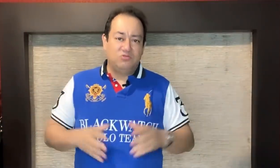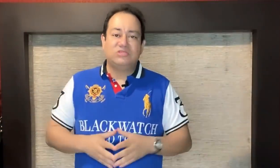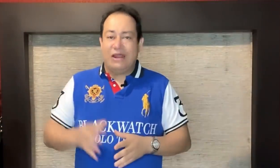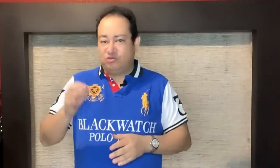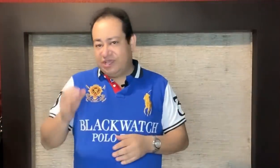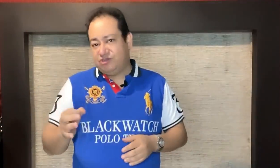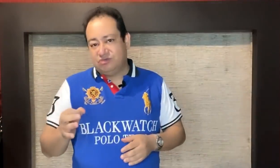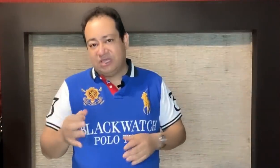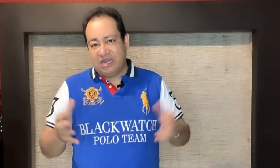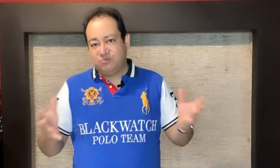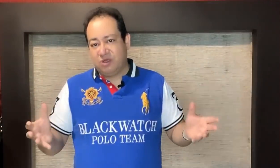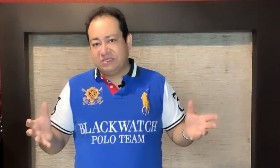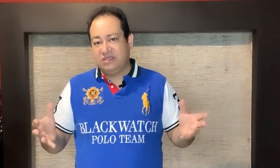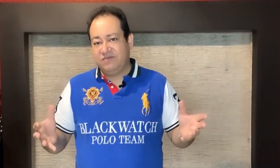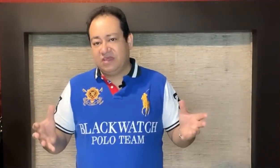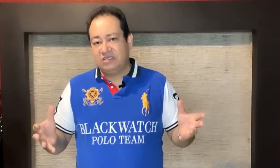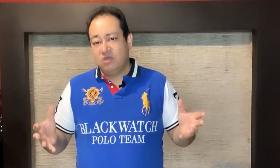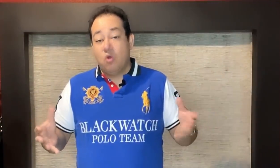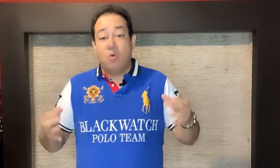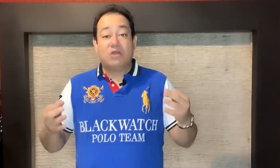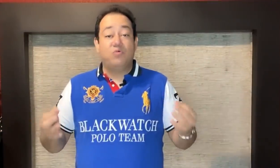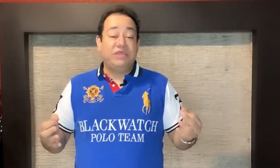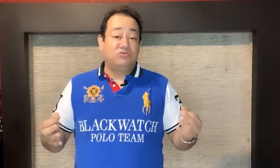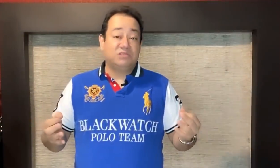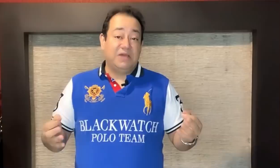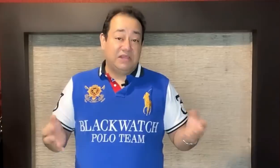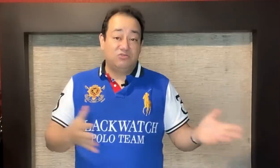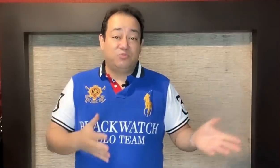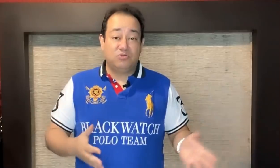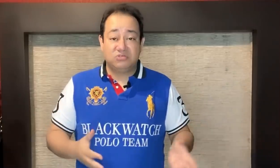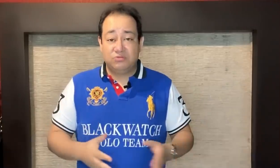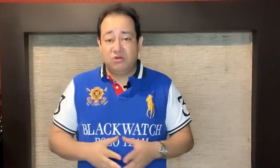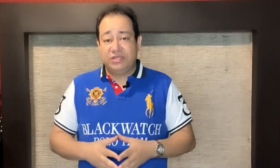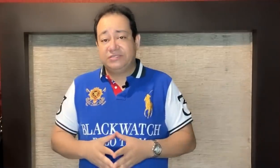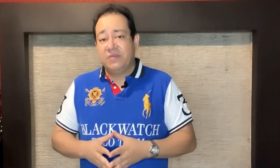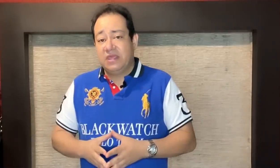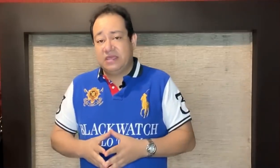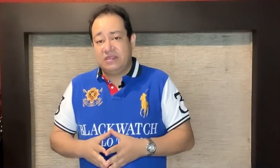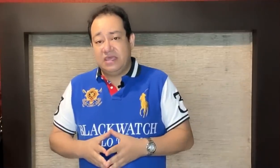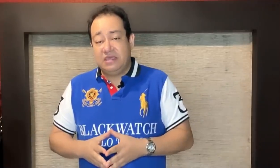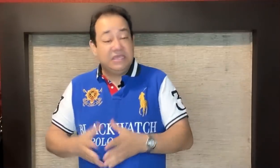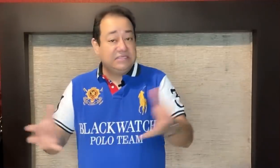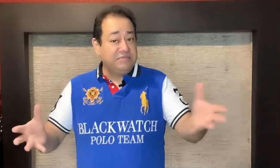facts and scientific evidence or arguments supported by other authors